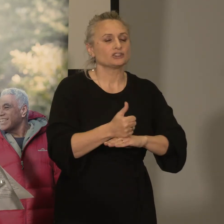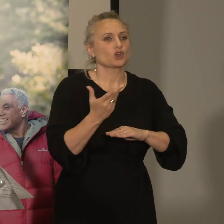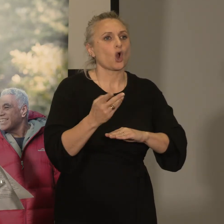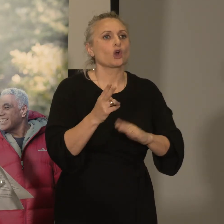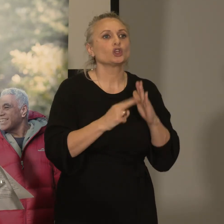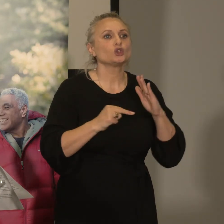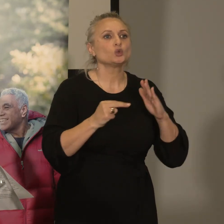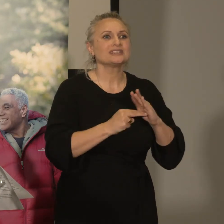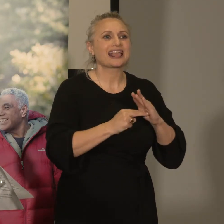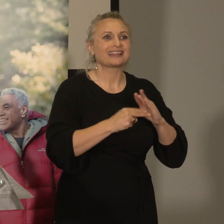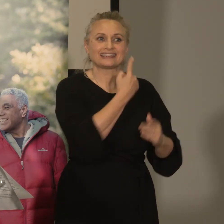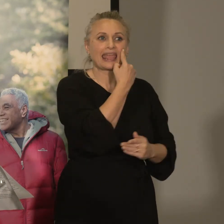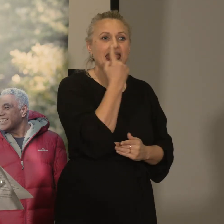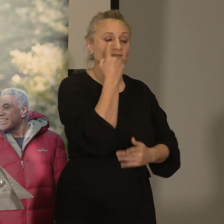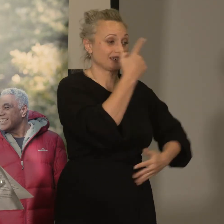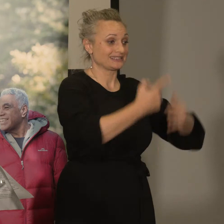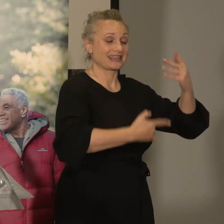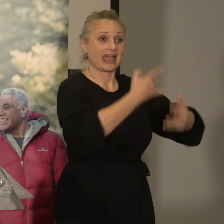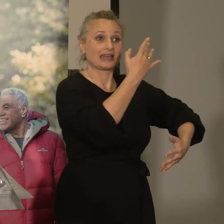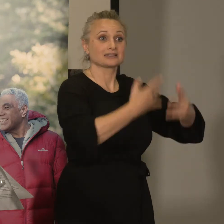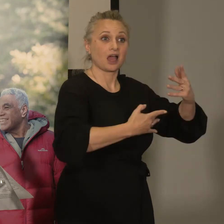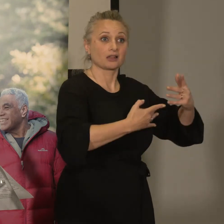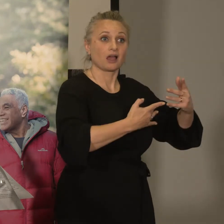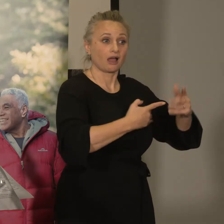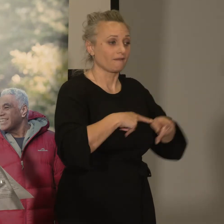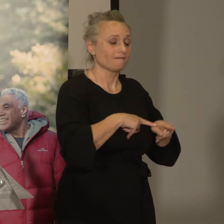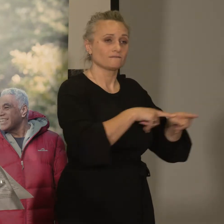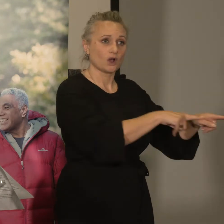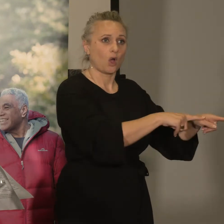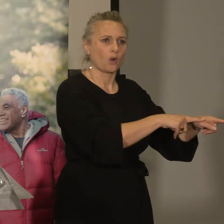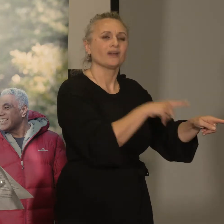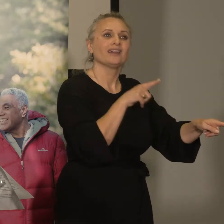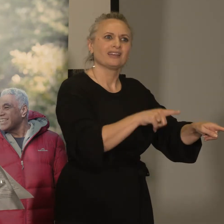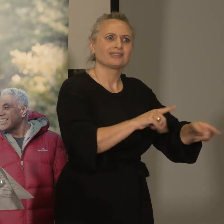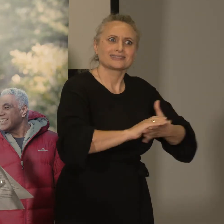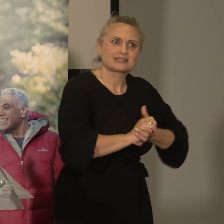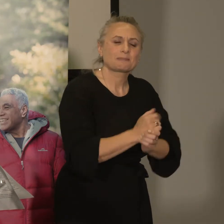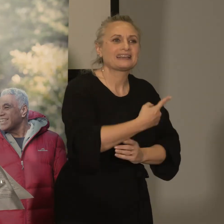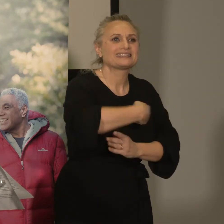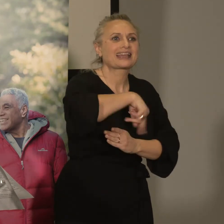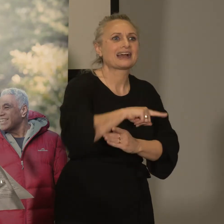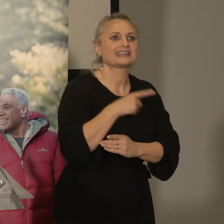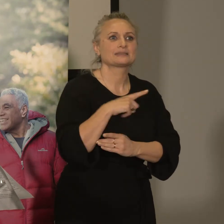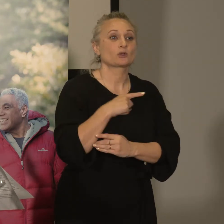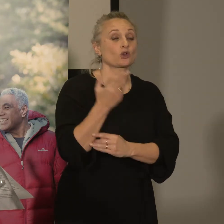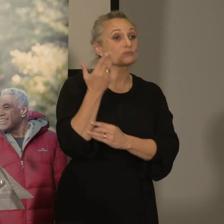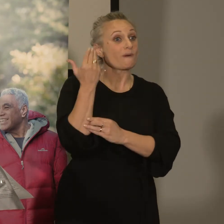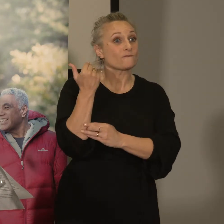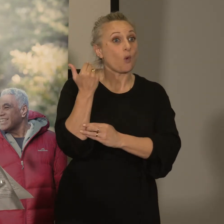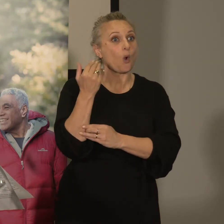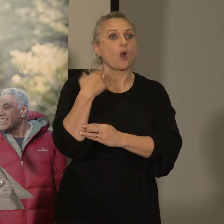we have been able to gather here in New Zealand and this is very pleasing to us because a lot of our early decisions